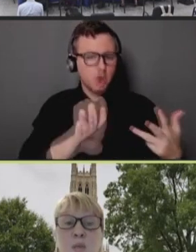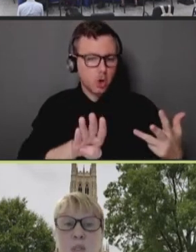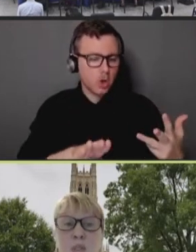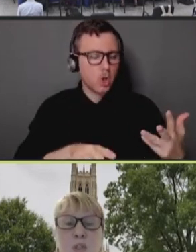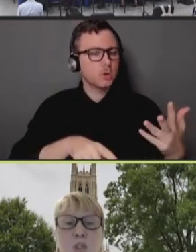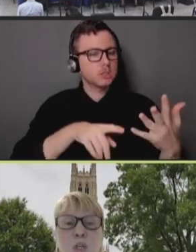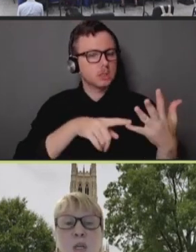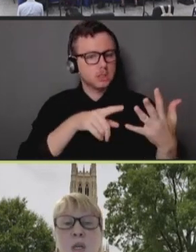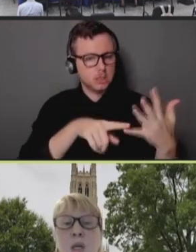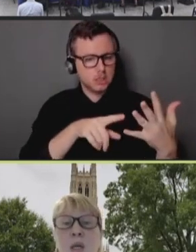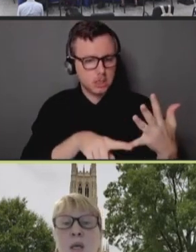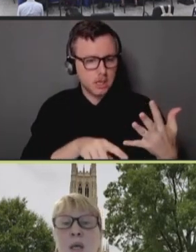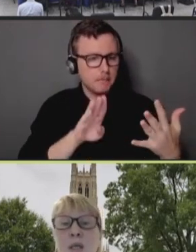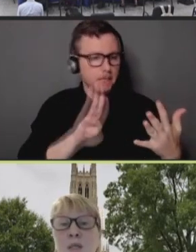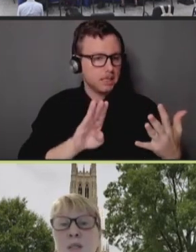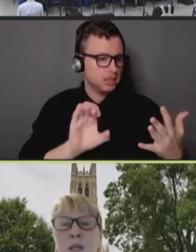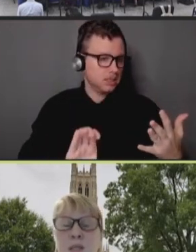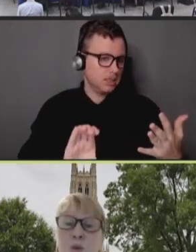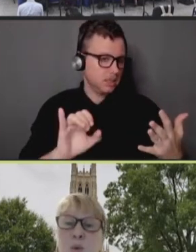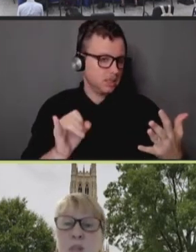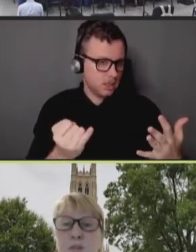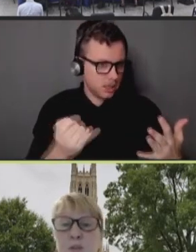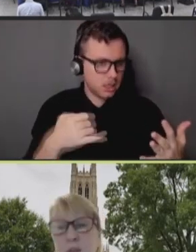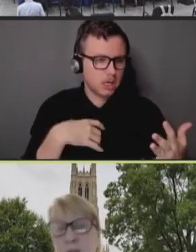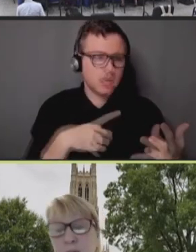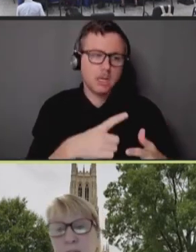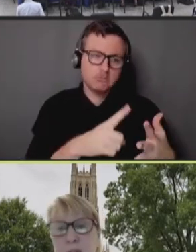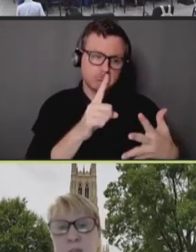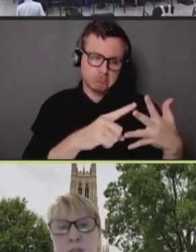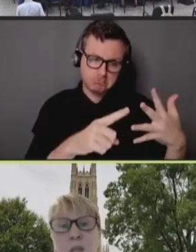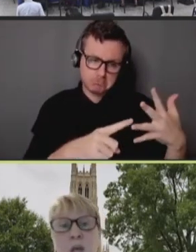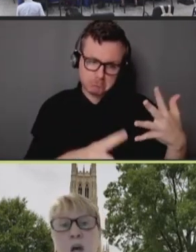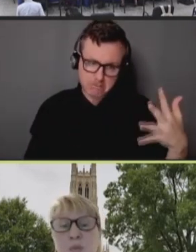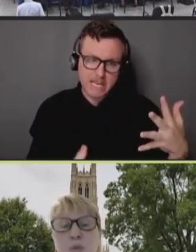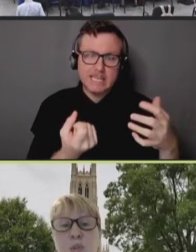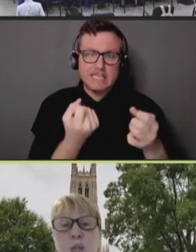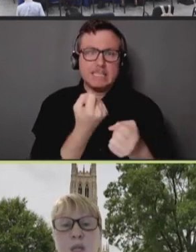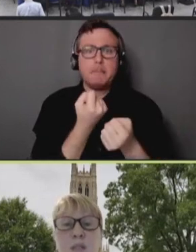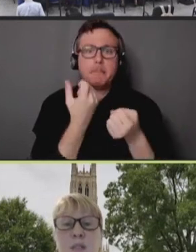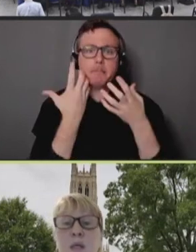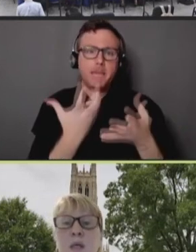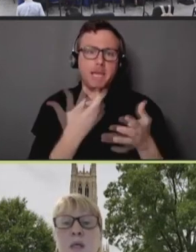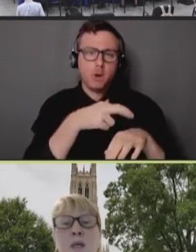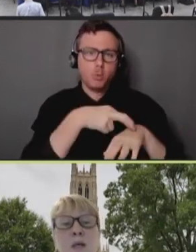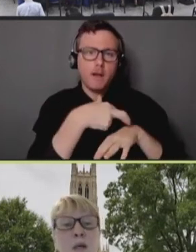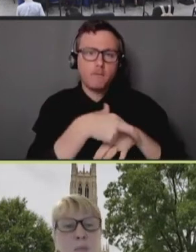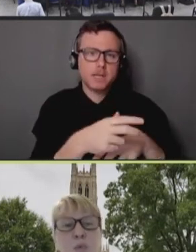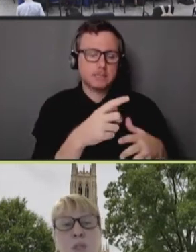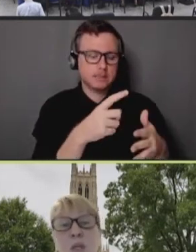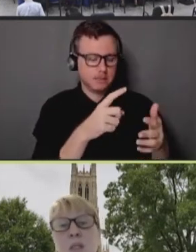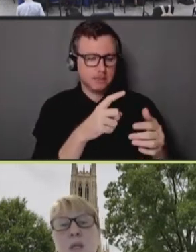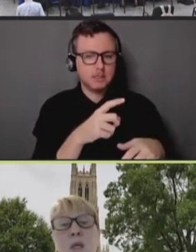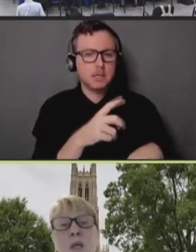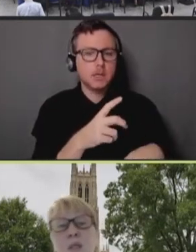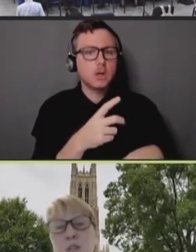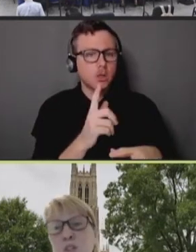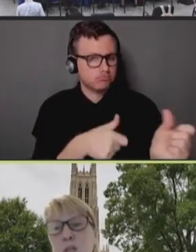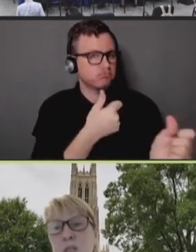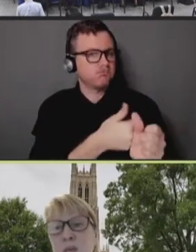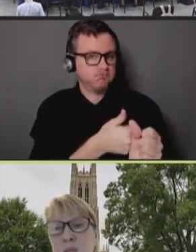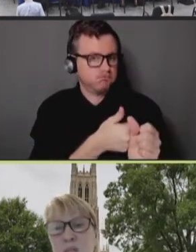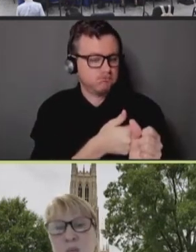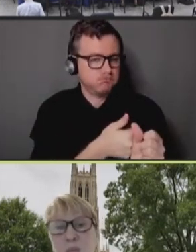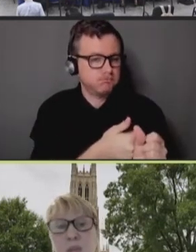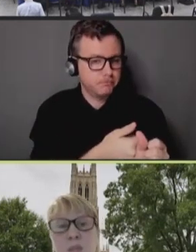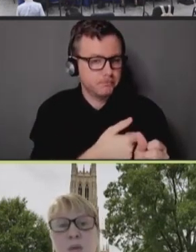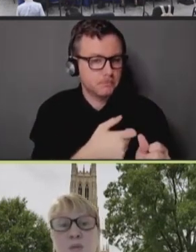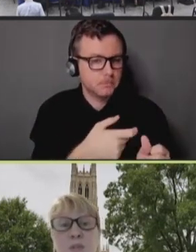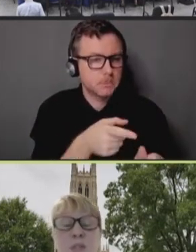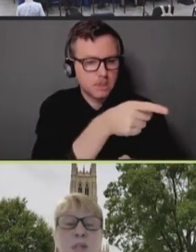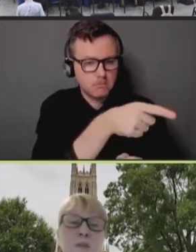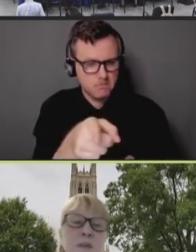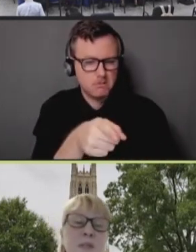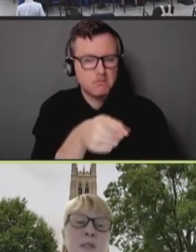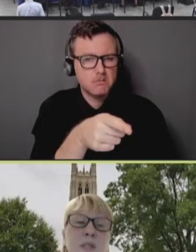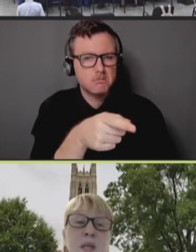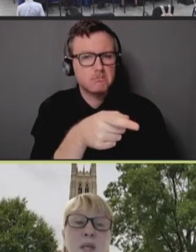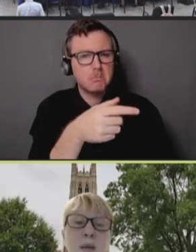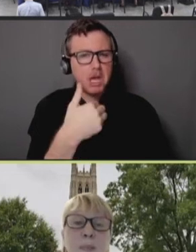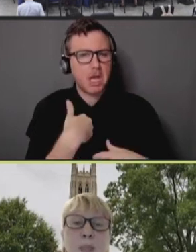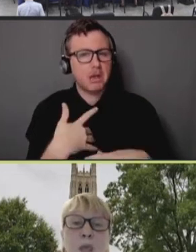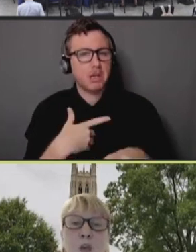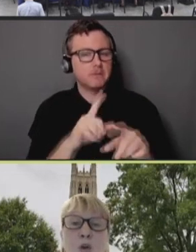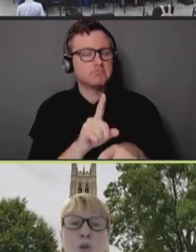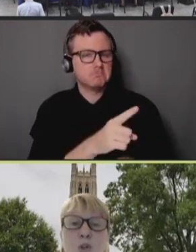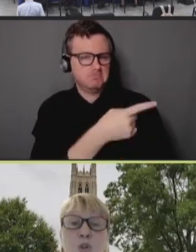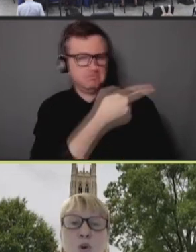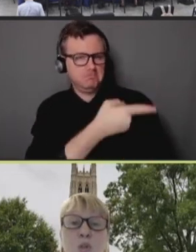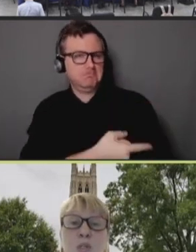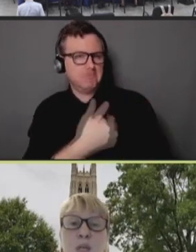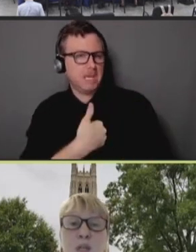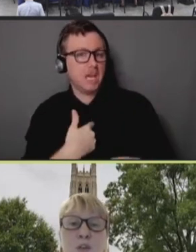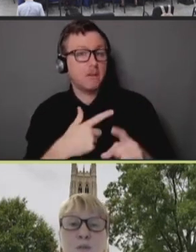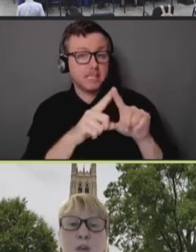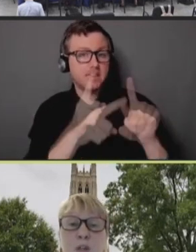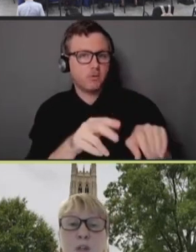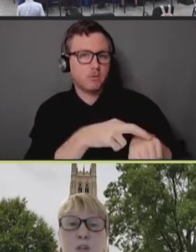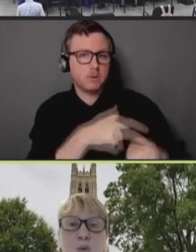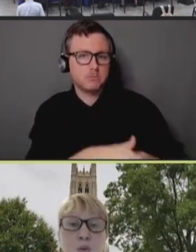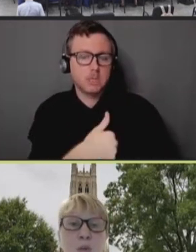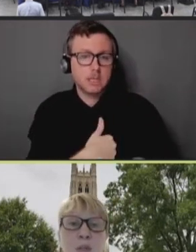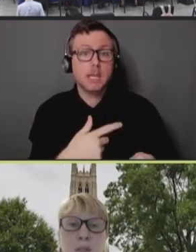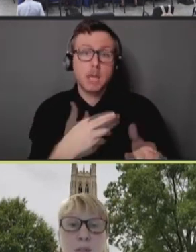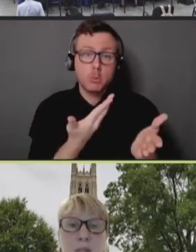Up to date, it's just some examples of the differences here which shows that such effects